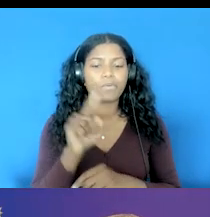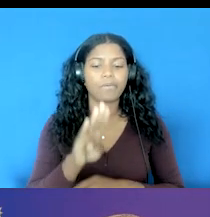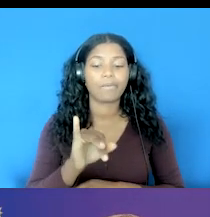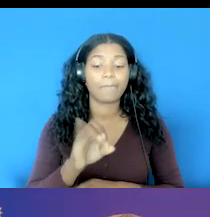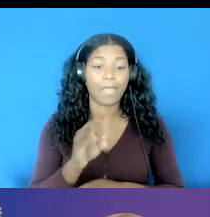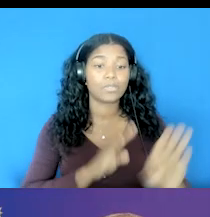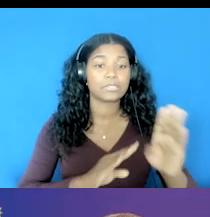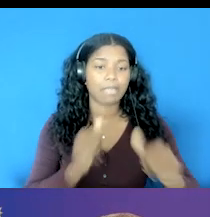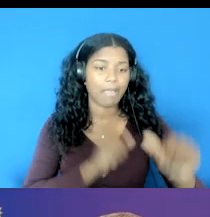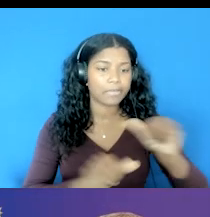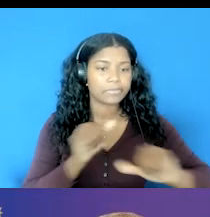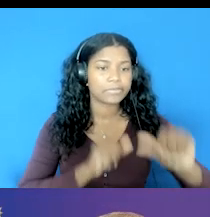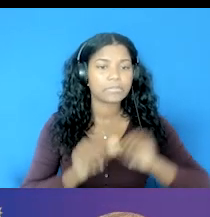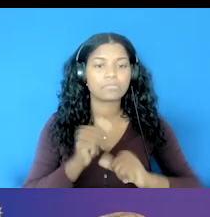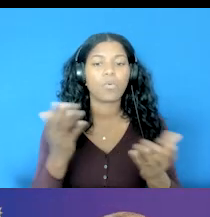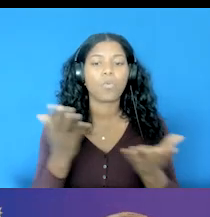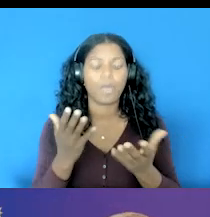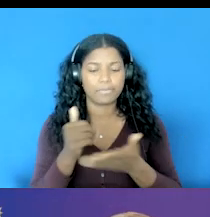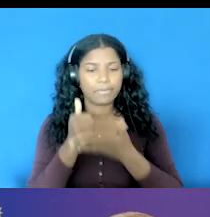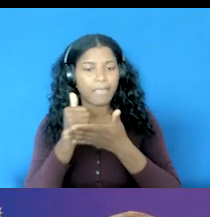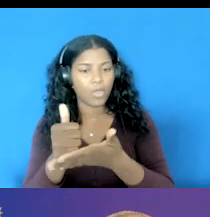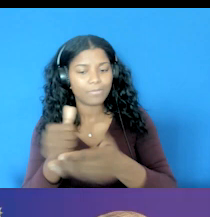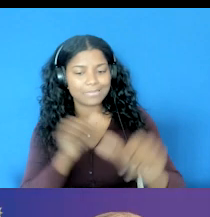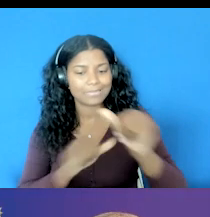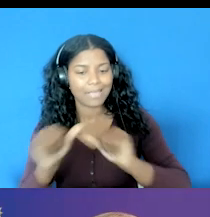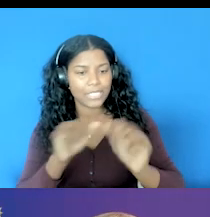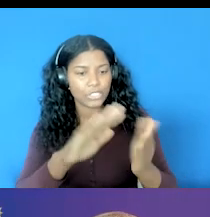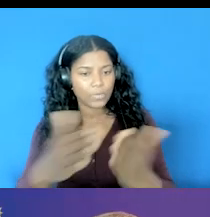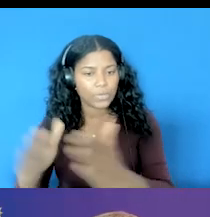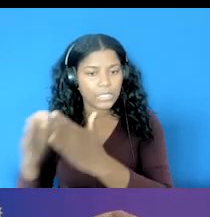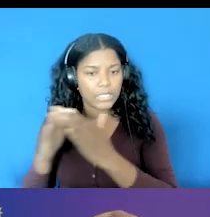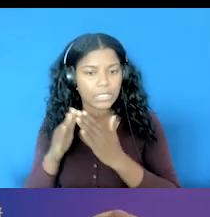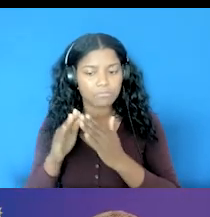to enable the scientific community in making discoveries to understand life better